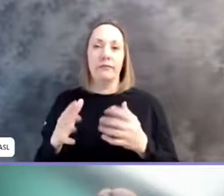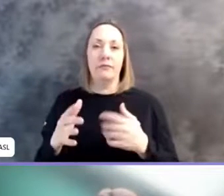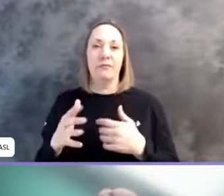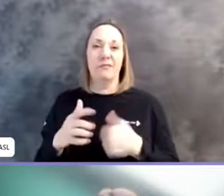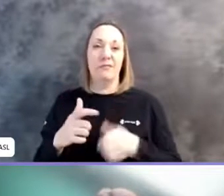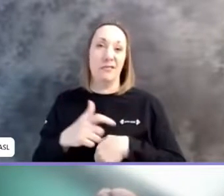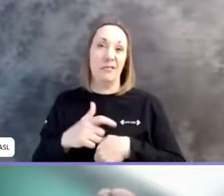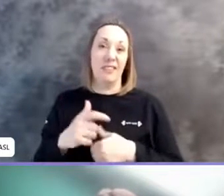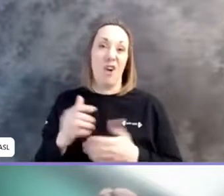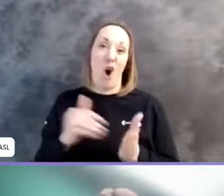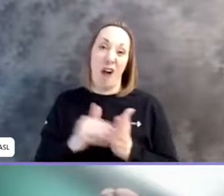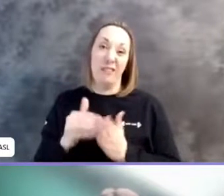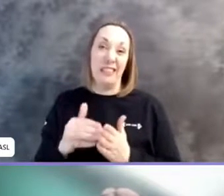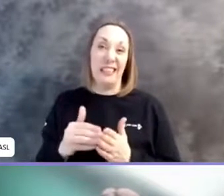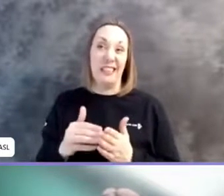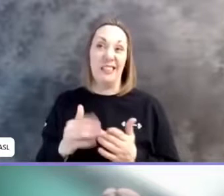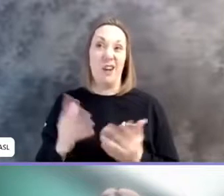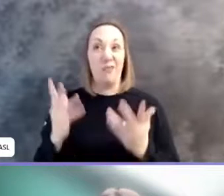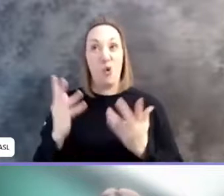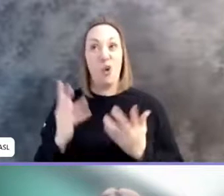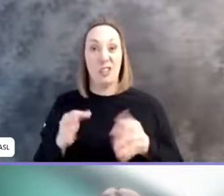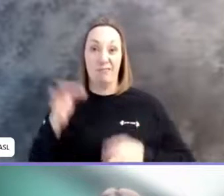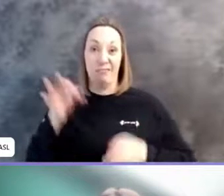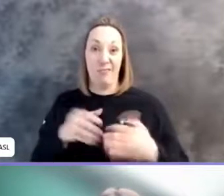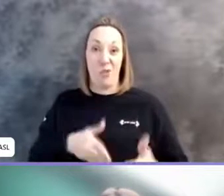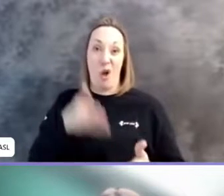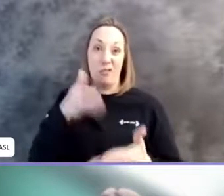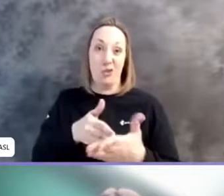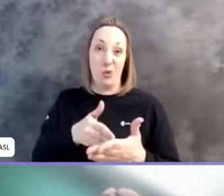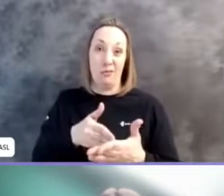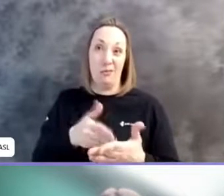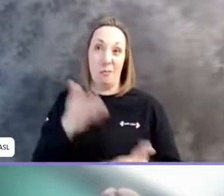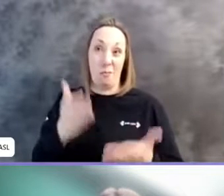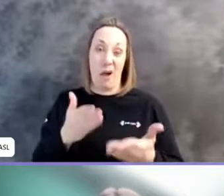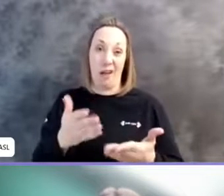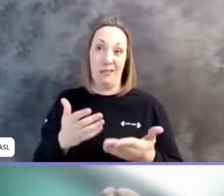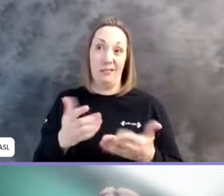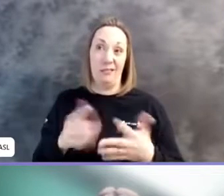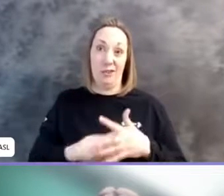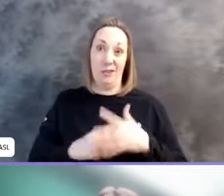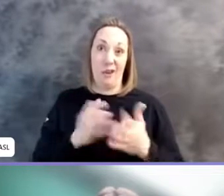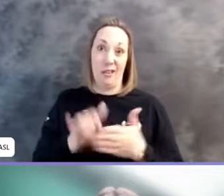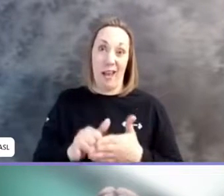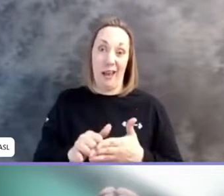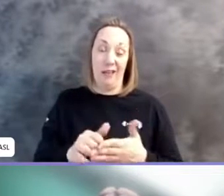main things. There's a lot more in terms of times where